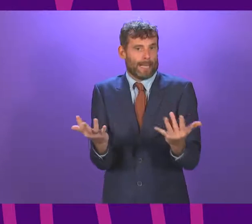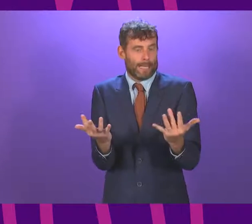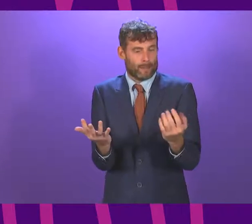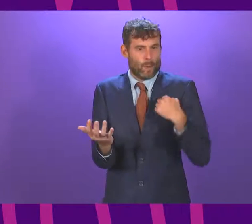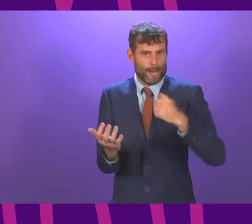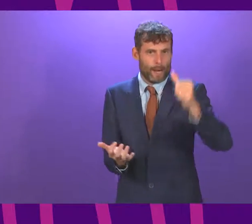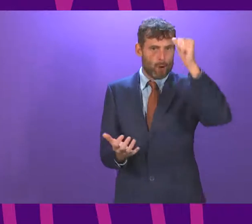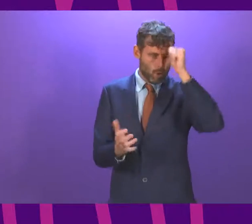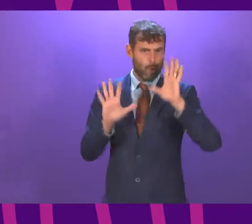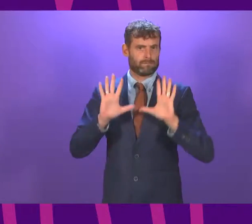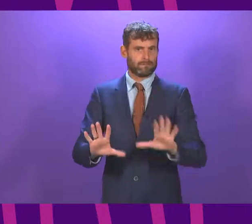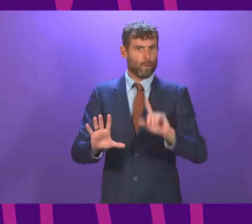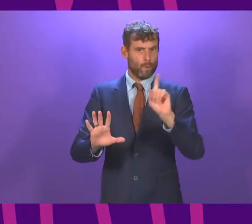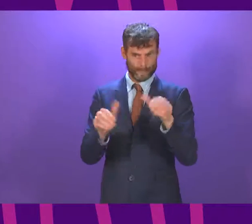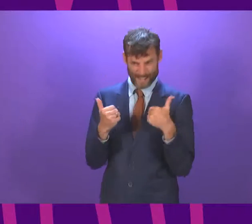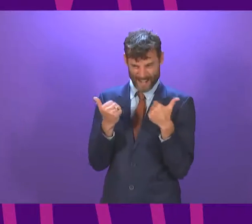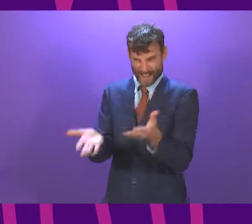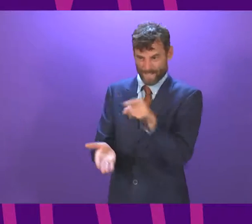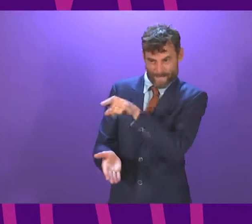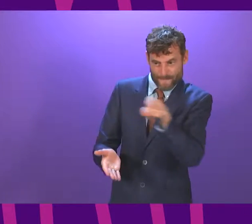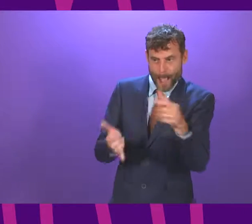maximum possible support for Afghans who need refuge in this country.